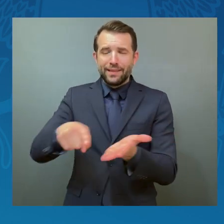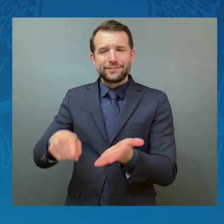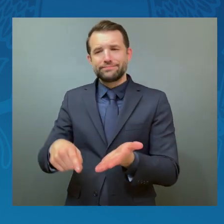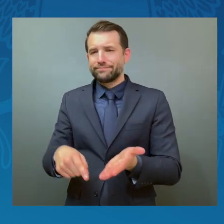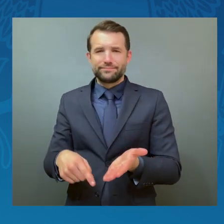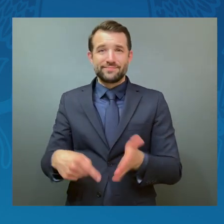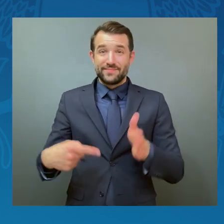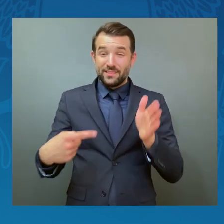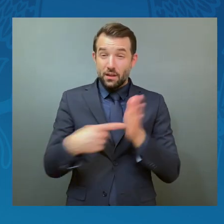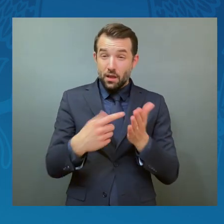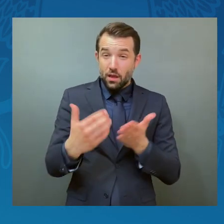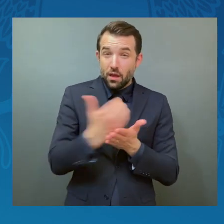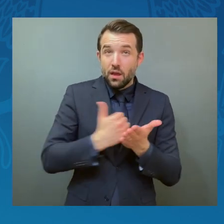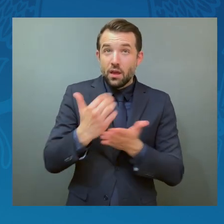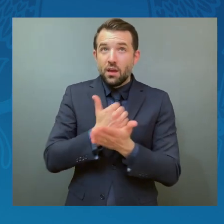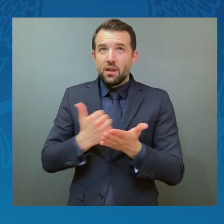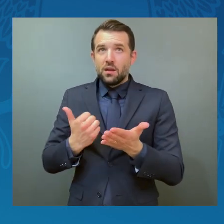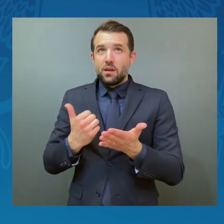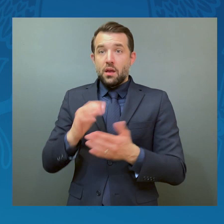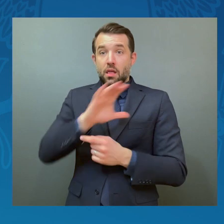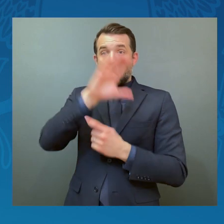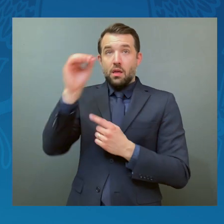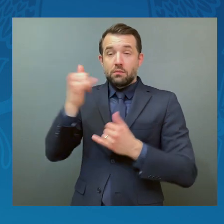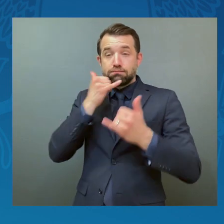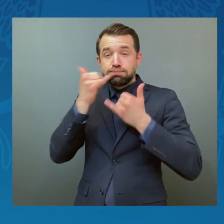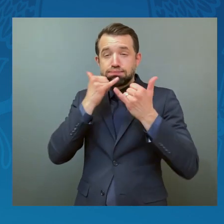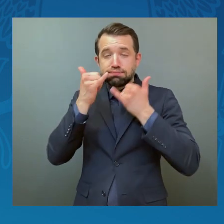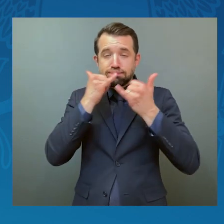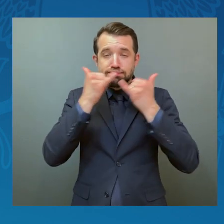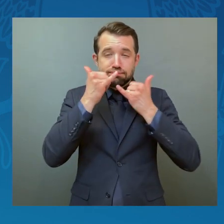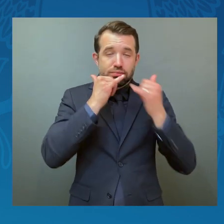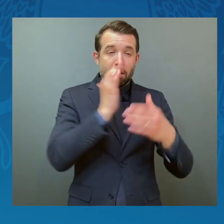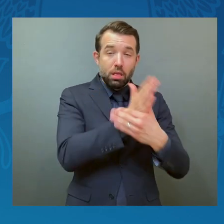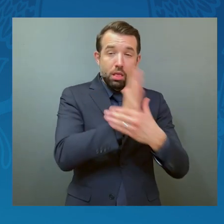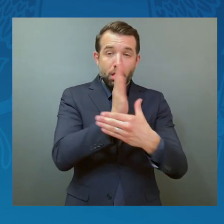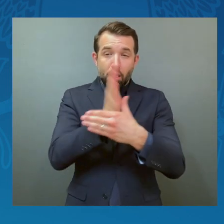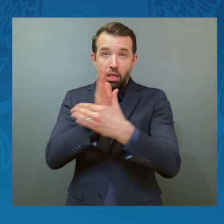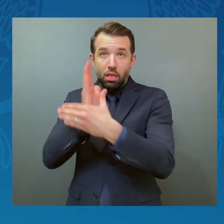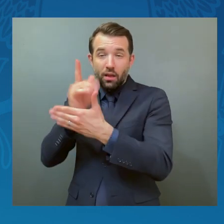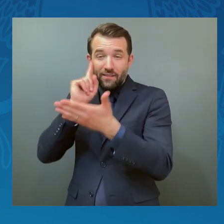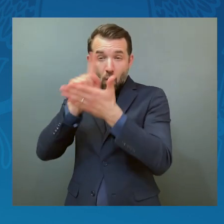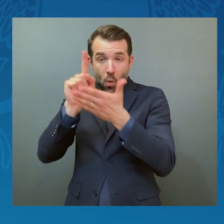consumers with dozens of phone calls a week. Remember what we are talking about.